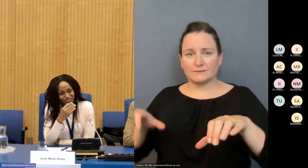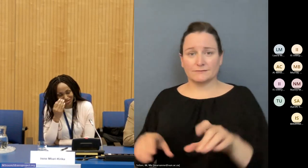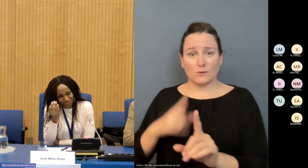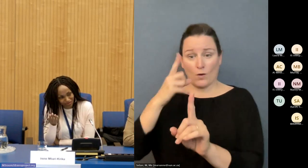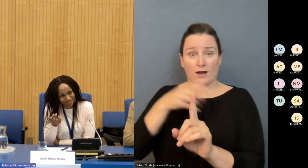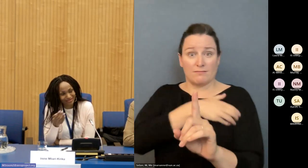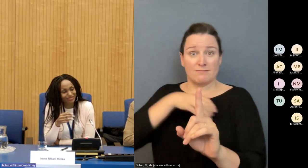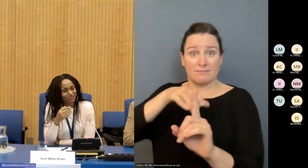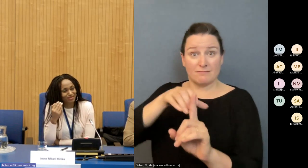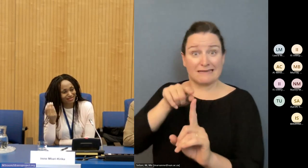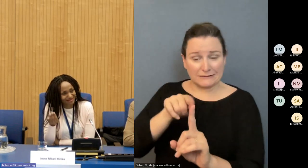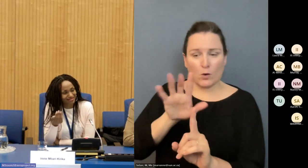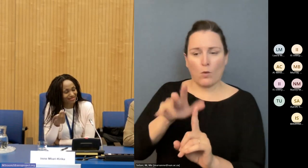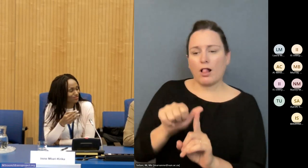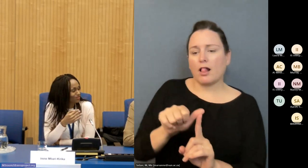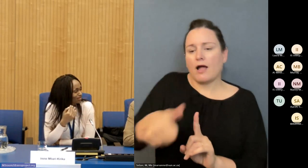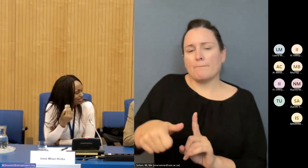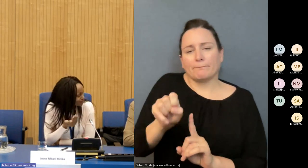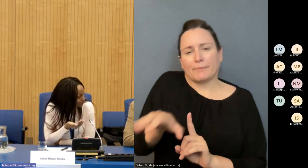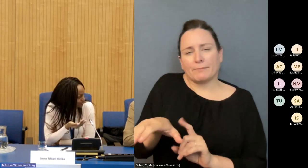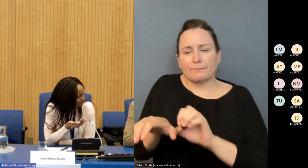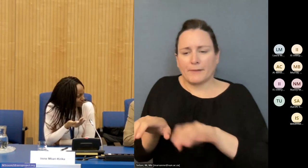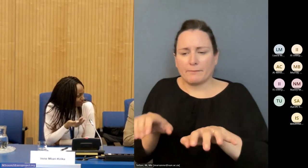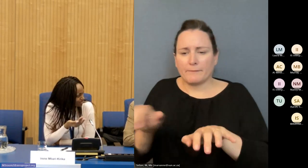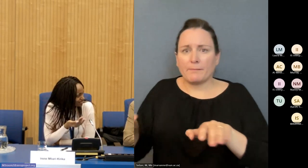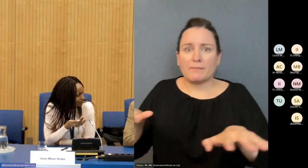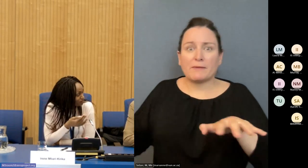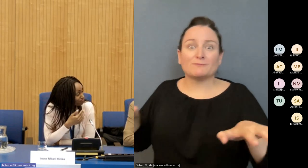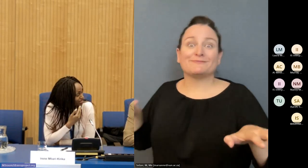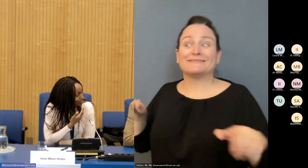she will empower the next one and the next one which is how you change your community.